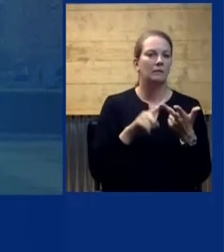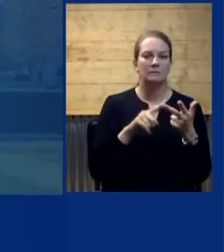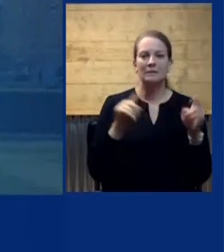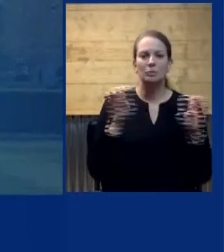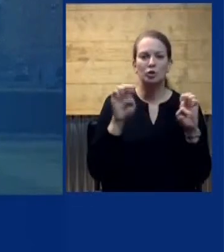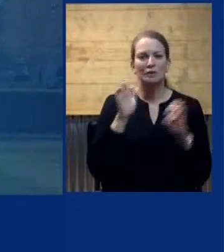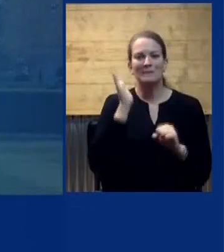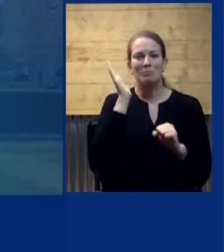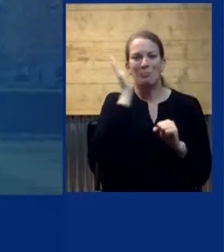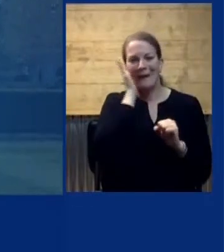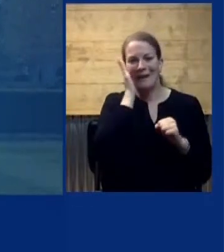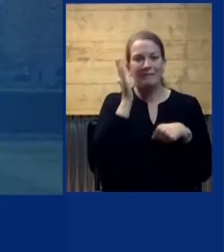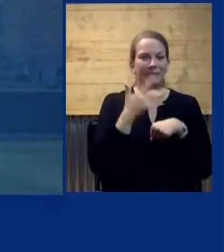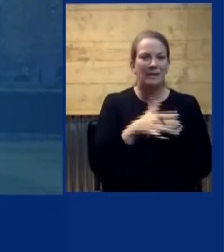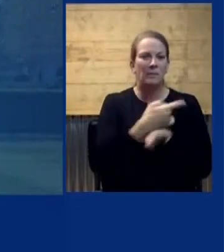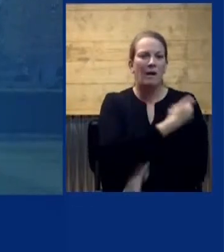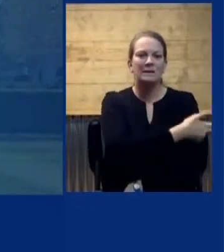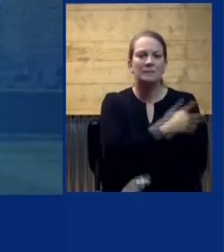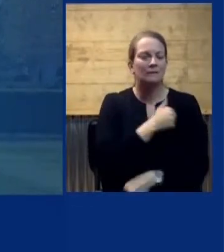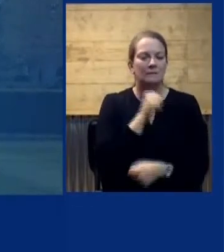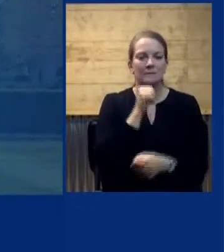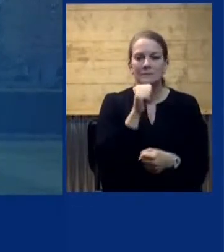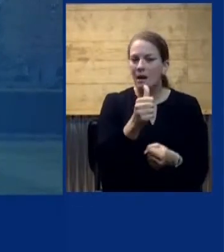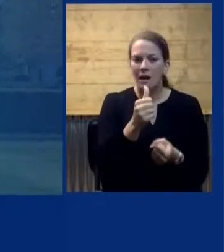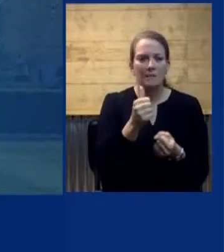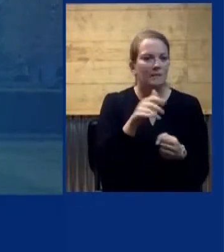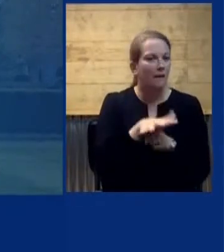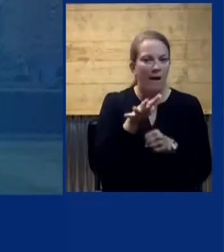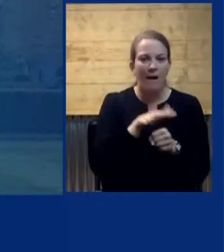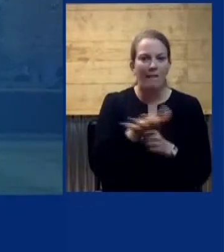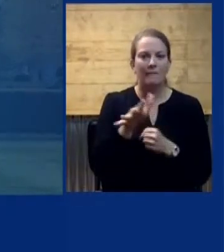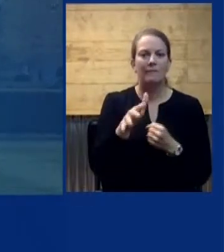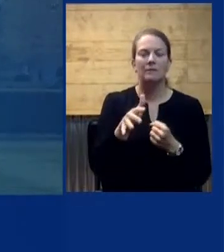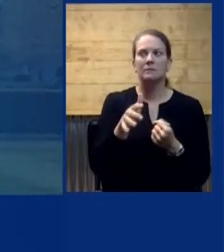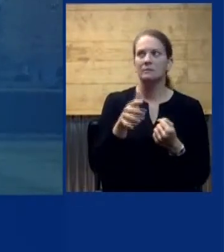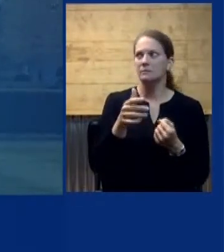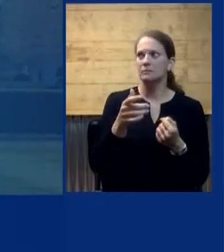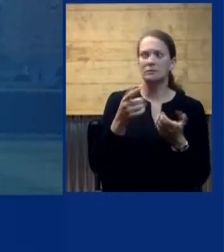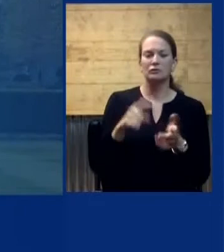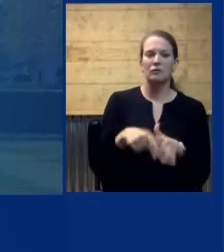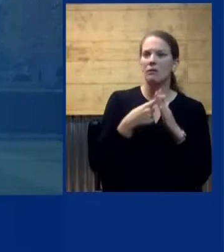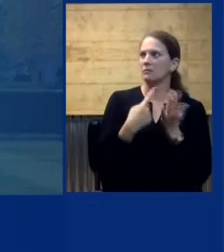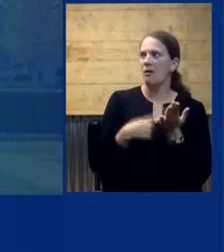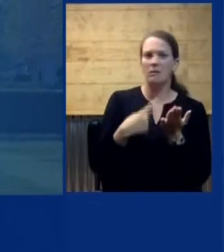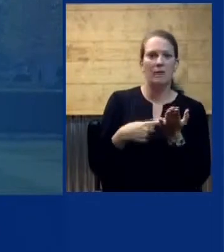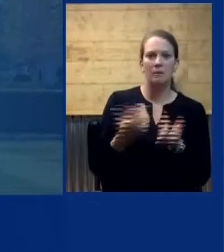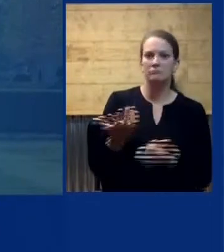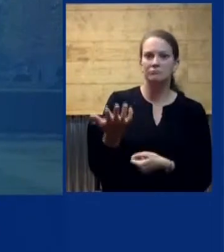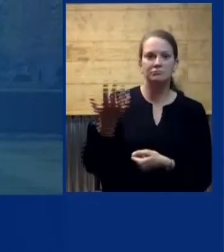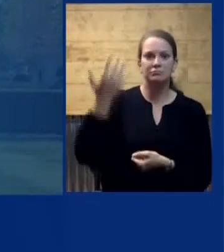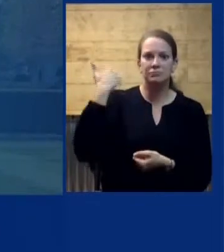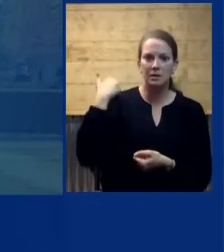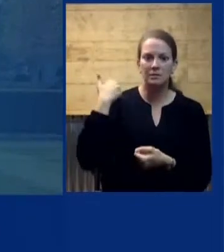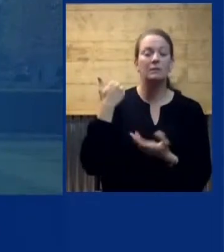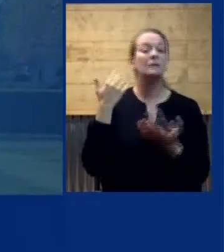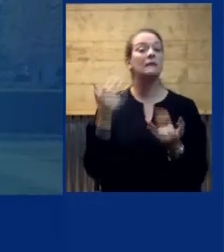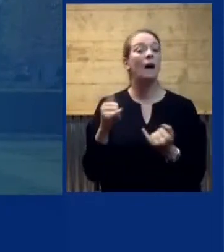GET TESTING. WE TALKED ABOUT VENTILATORS, EMERGENCY HOSPITAL BEDS, WE TALKED ABOUT IT WHEN IT FIRST